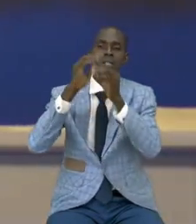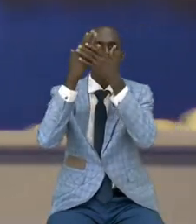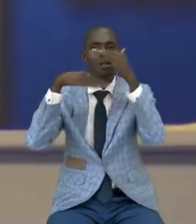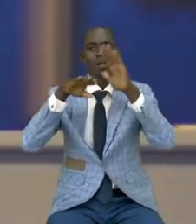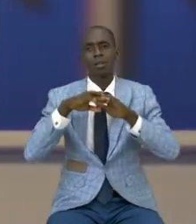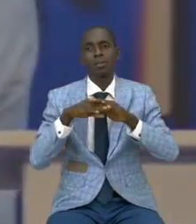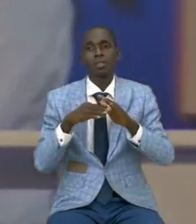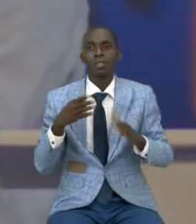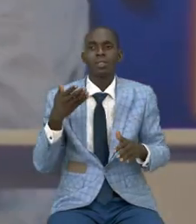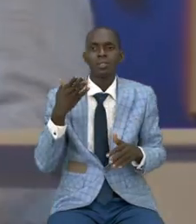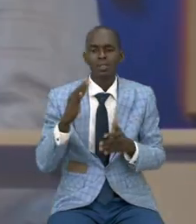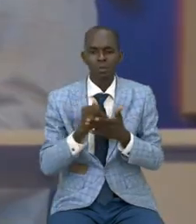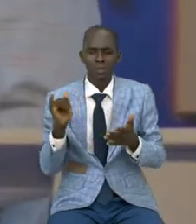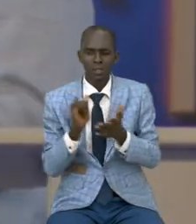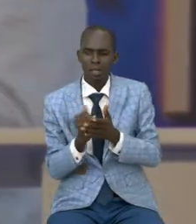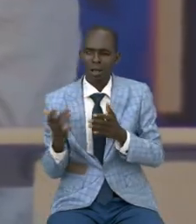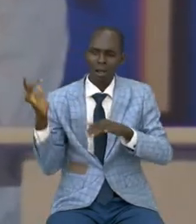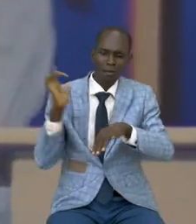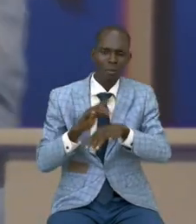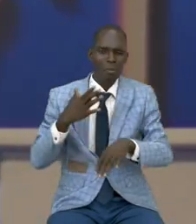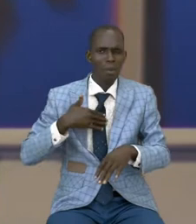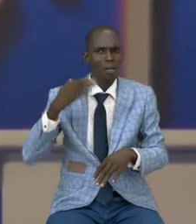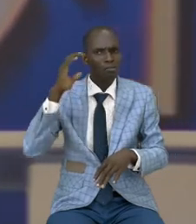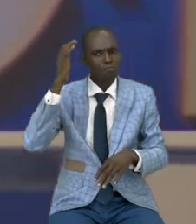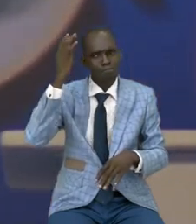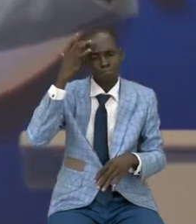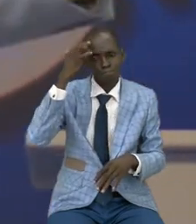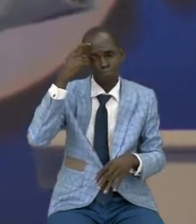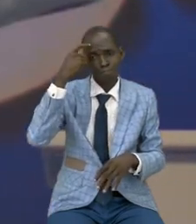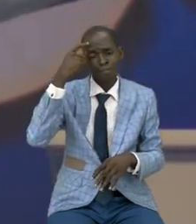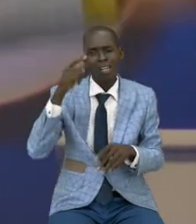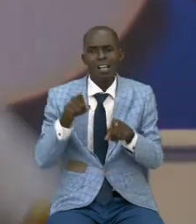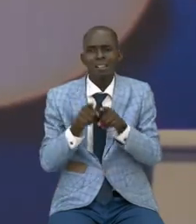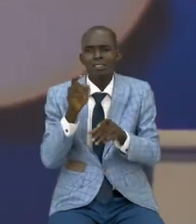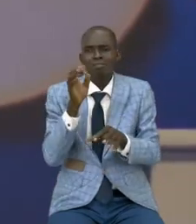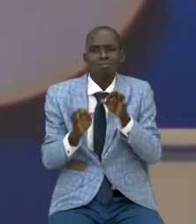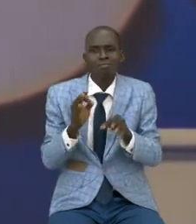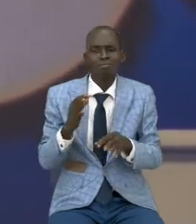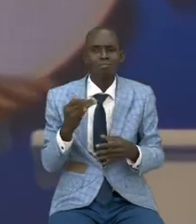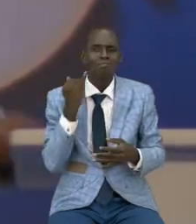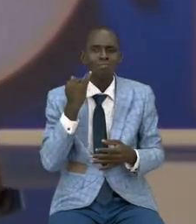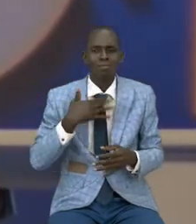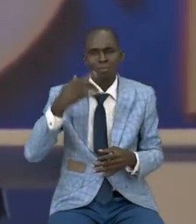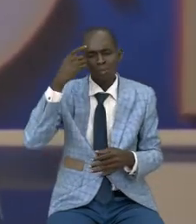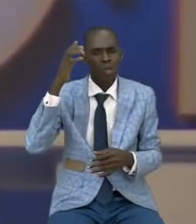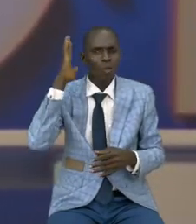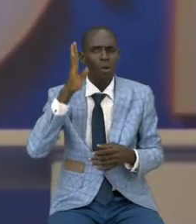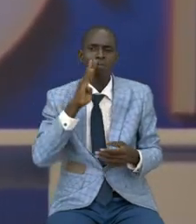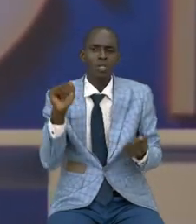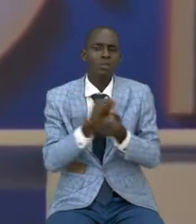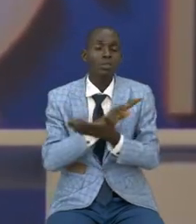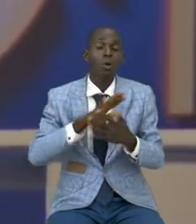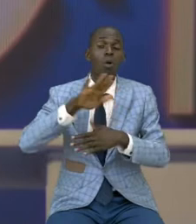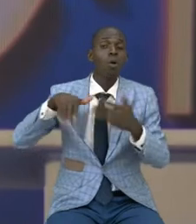knocking something knocking my brain i see my brain will scatter all that is not in heaven